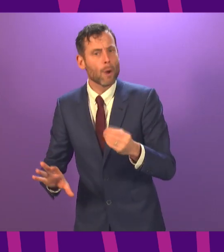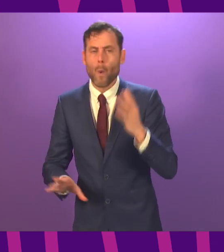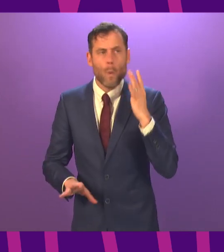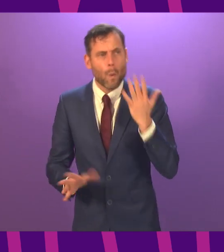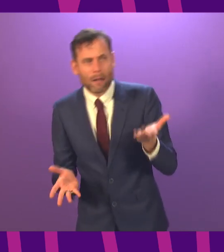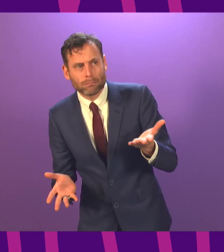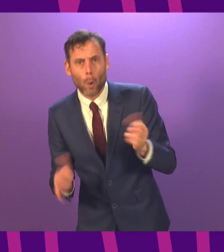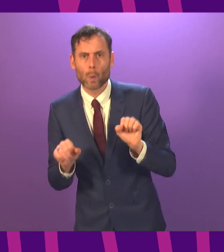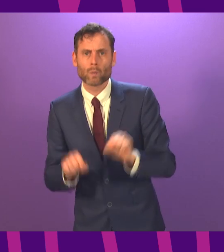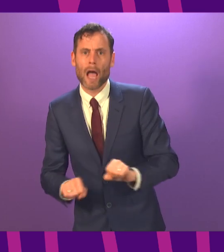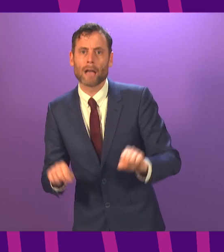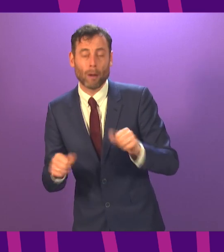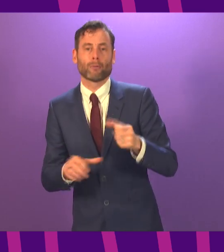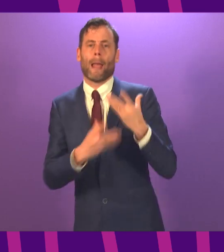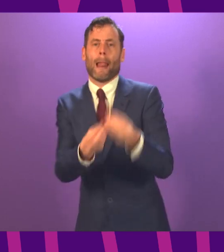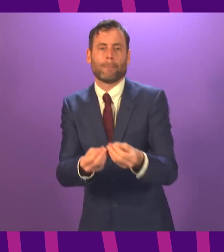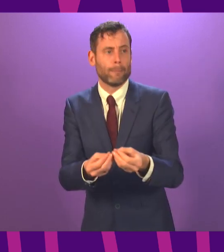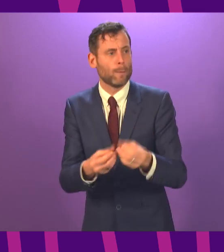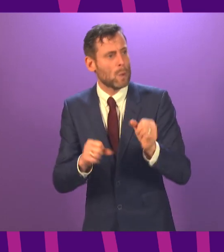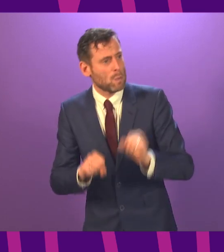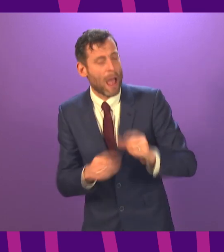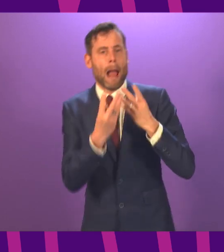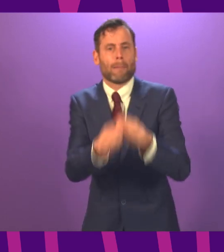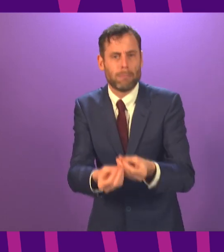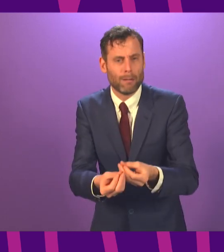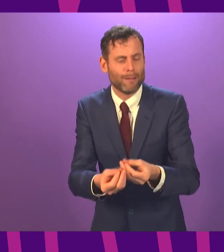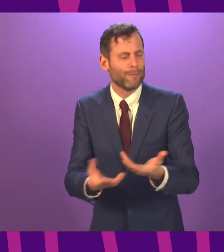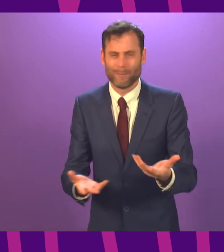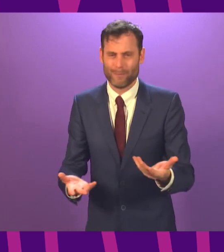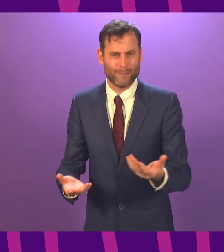jobs. The Fraser of Allander institute told us that, for months, the Government sat on